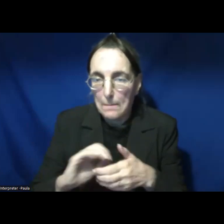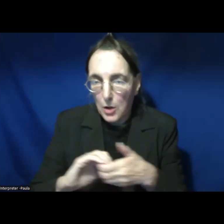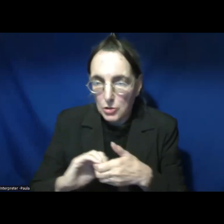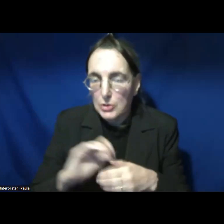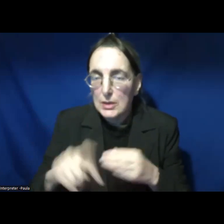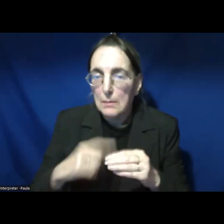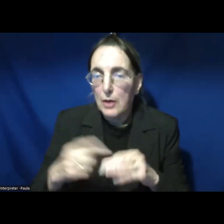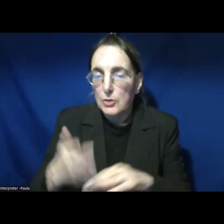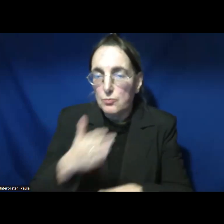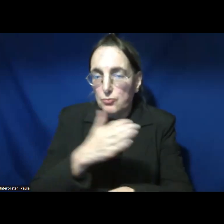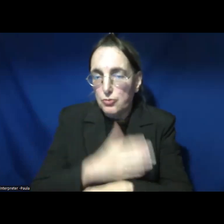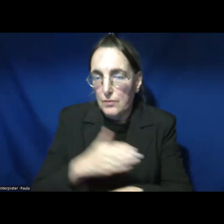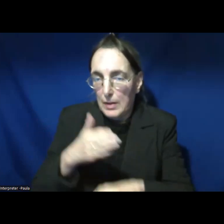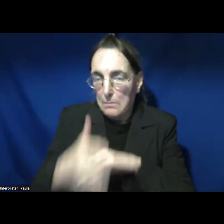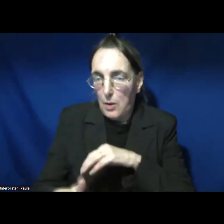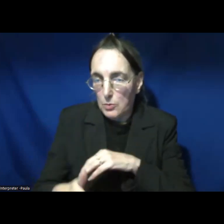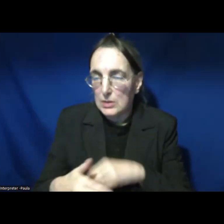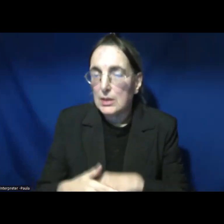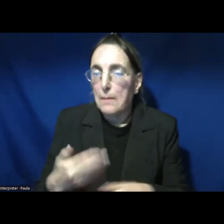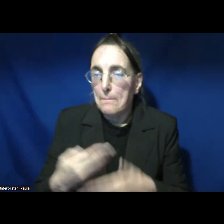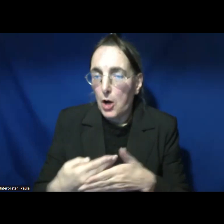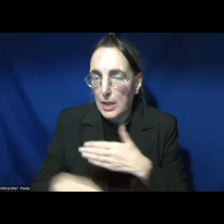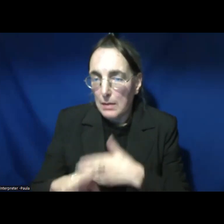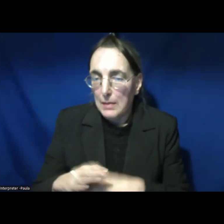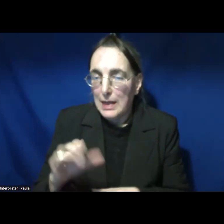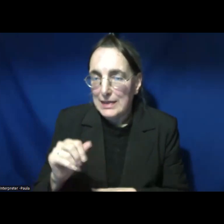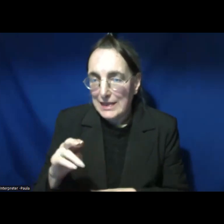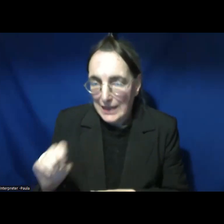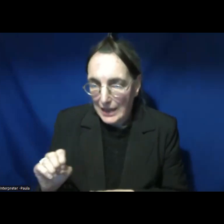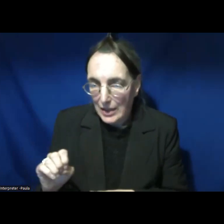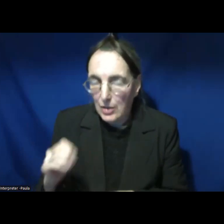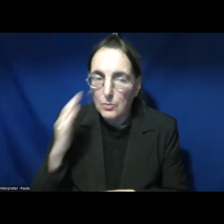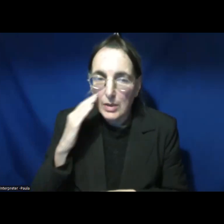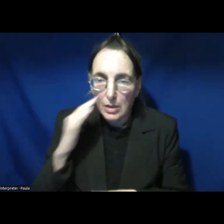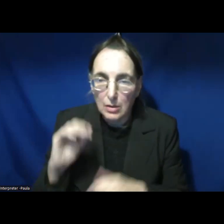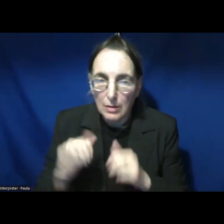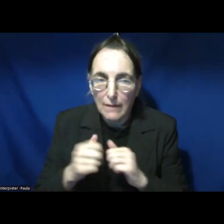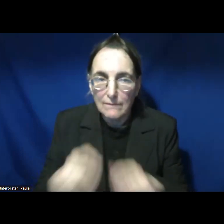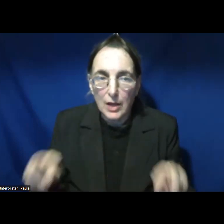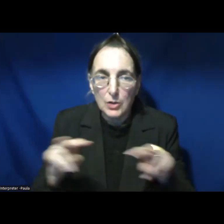we know just how valuable this environment of facilitated peer learning can be. Creating a framework for